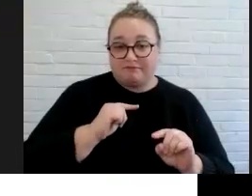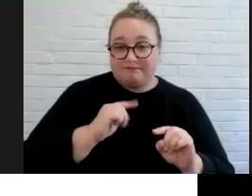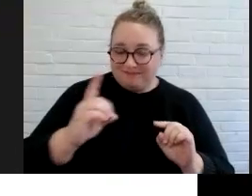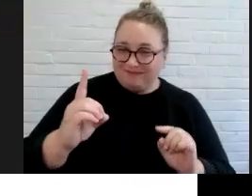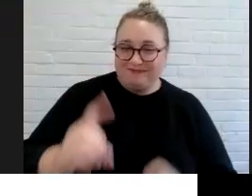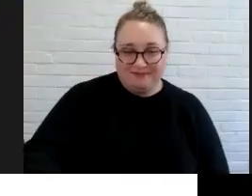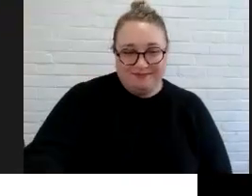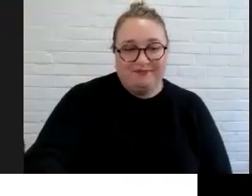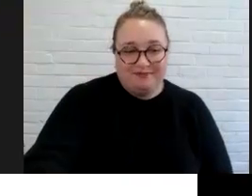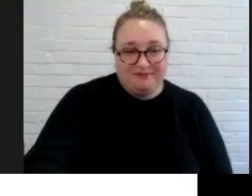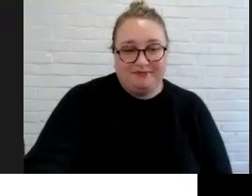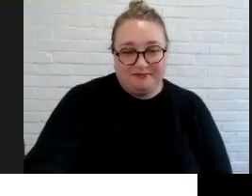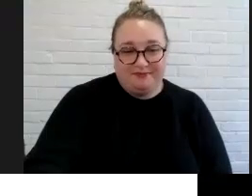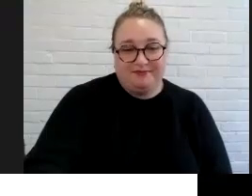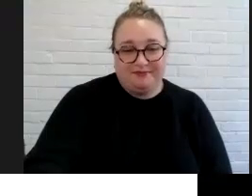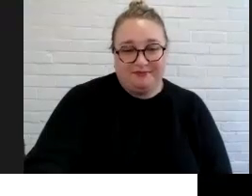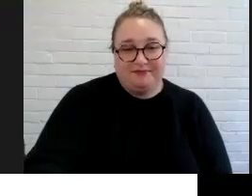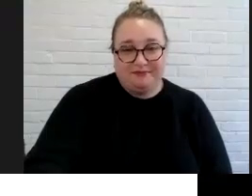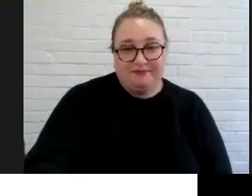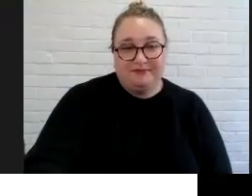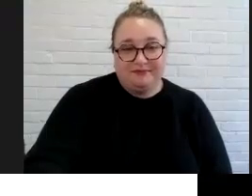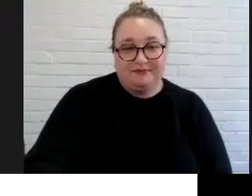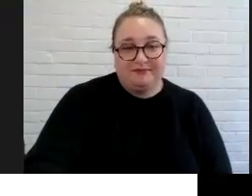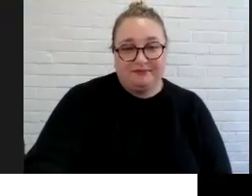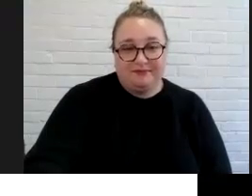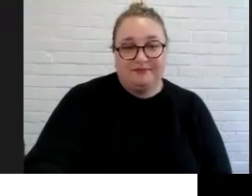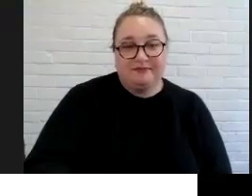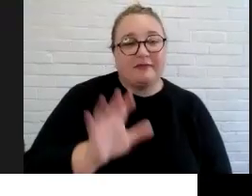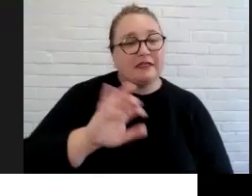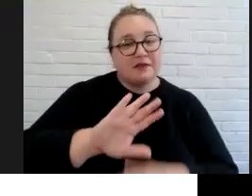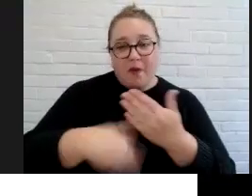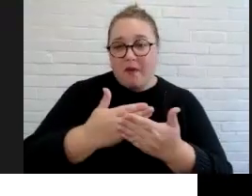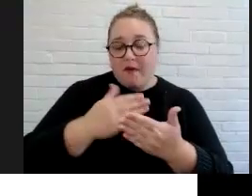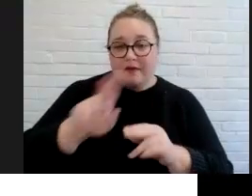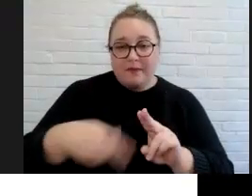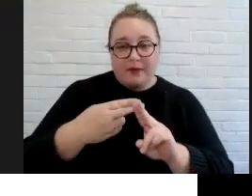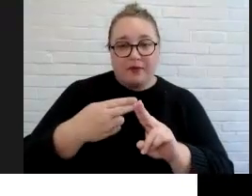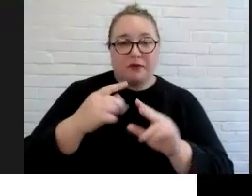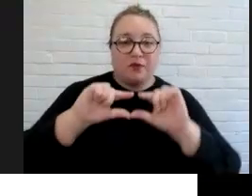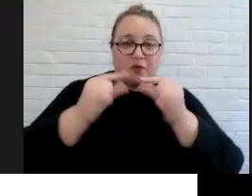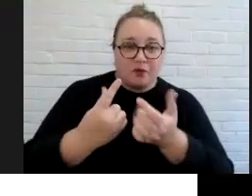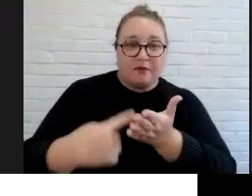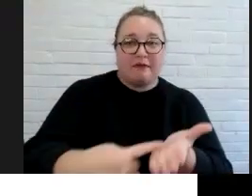So this is all about group discussions, facilitating those group discussions.